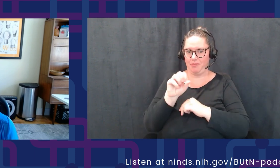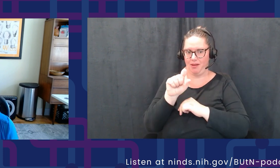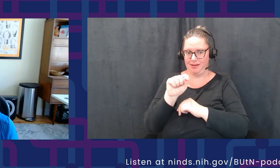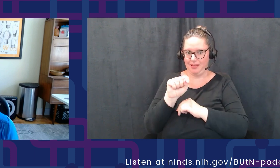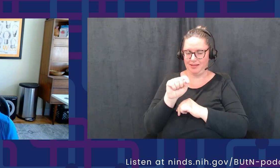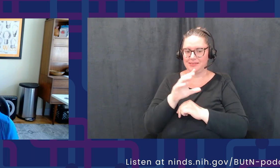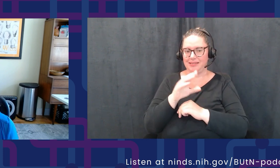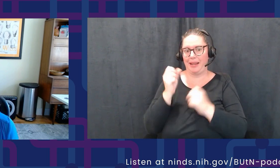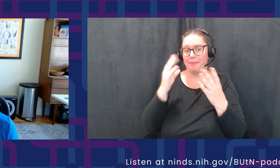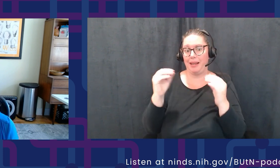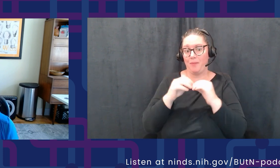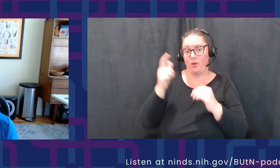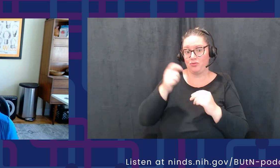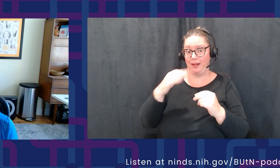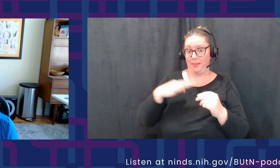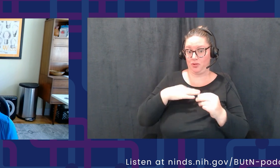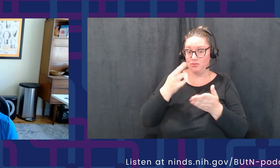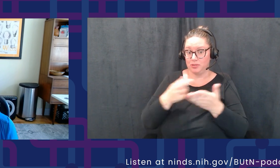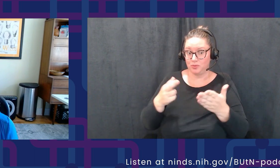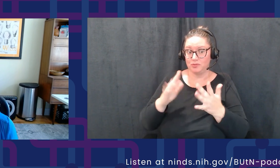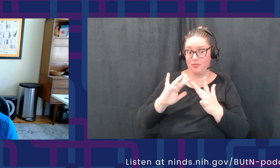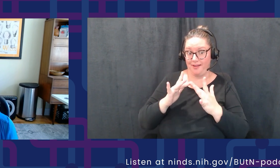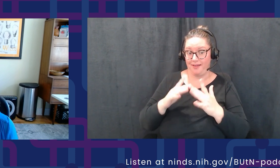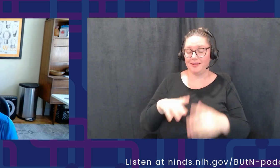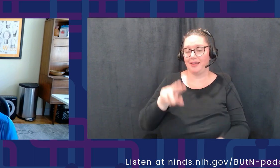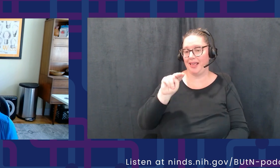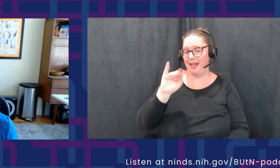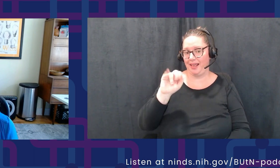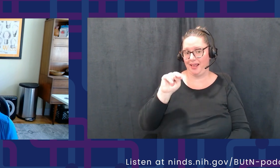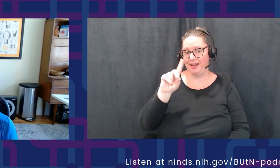resources on the web at ninds.nih.gov.